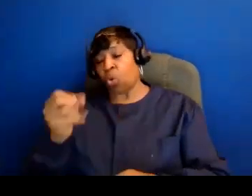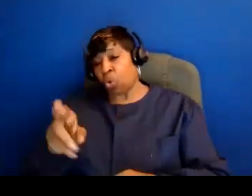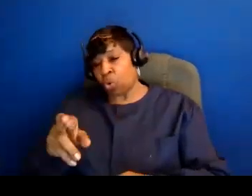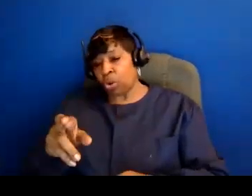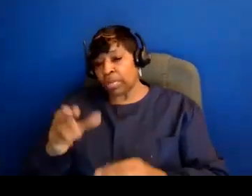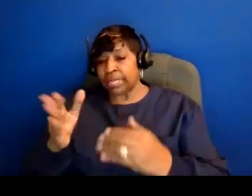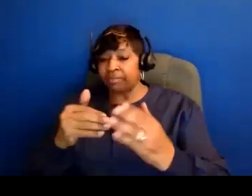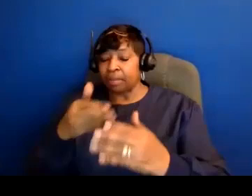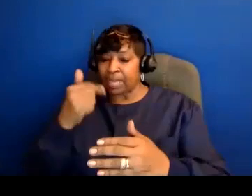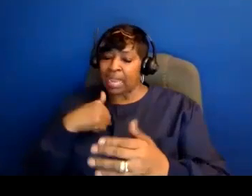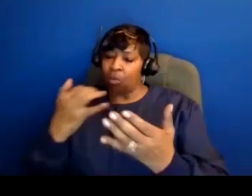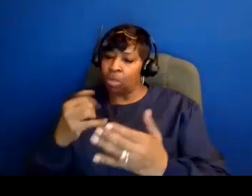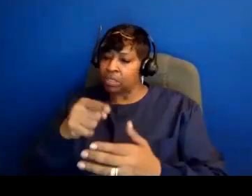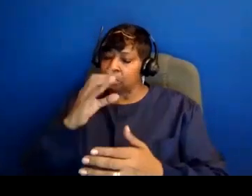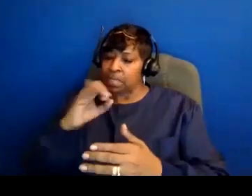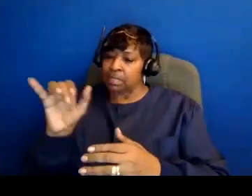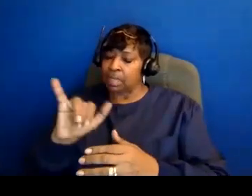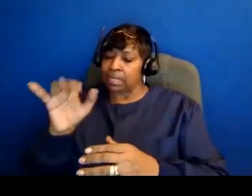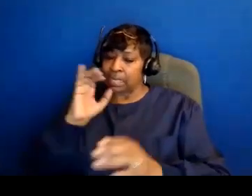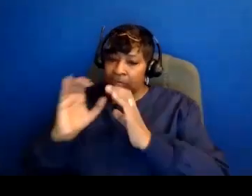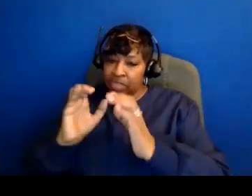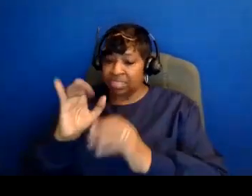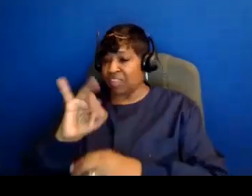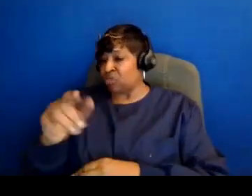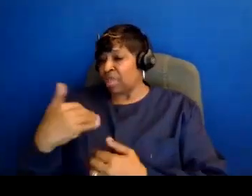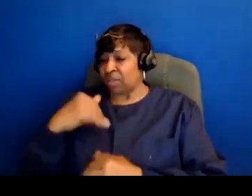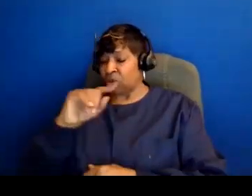lauravanpuymbrouck: And please I'm not gonna check the chat so